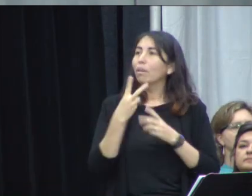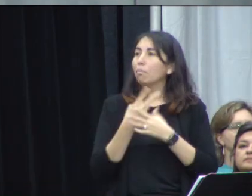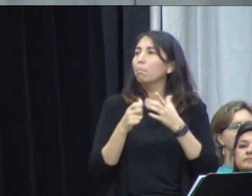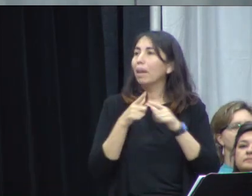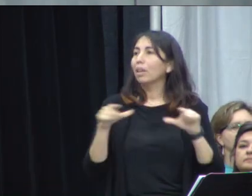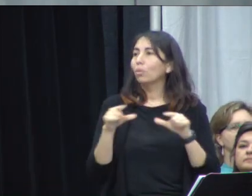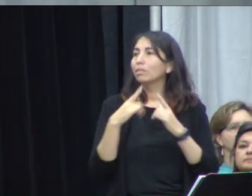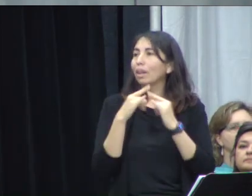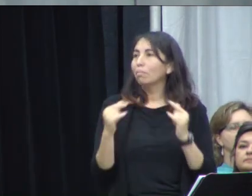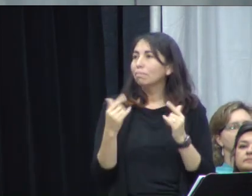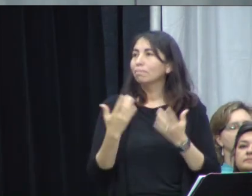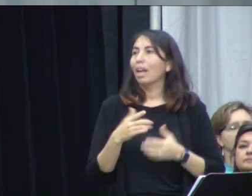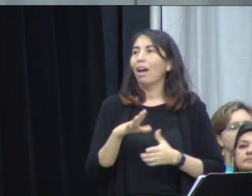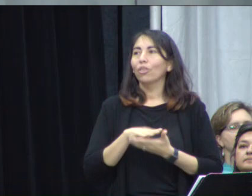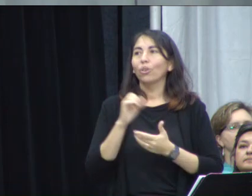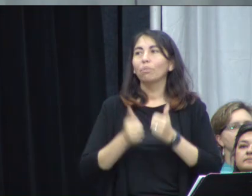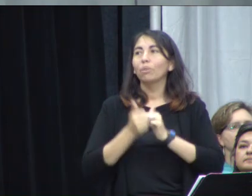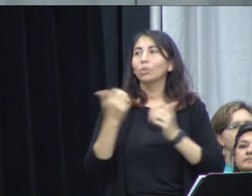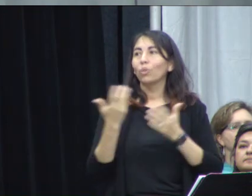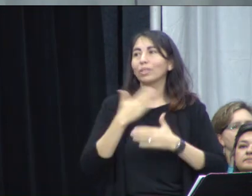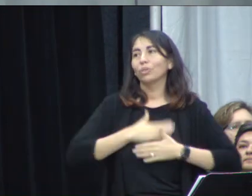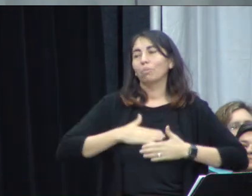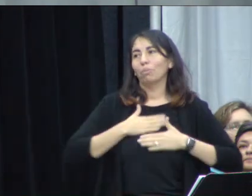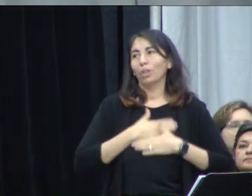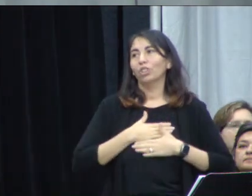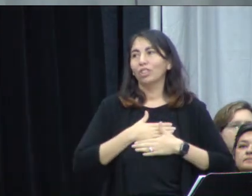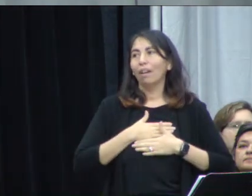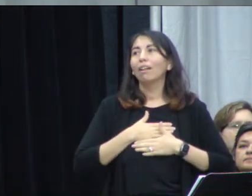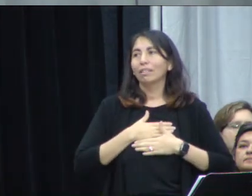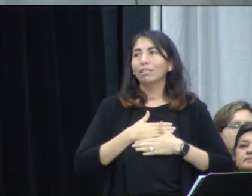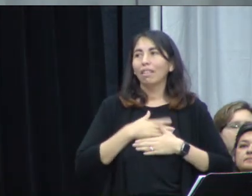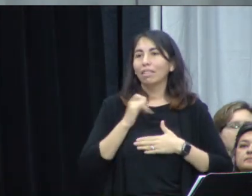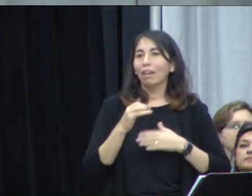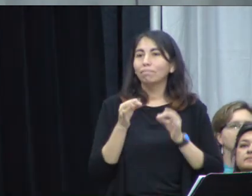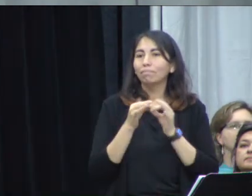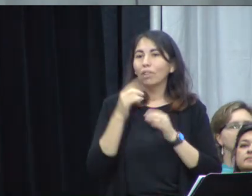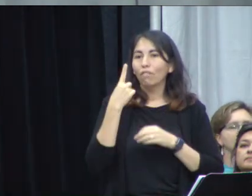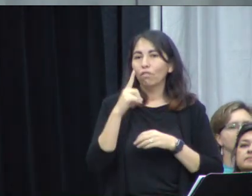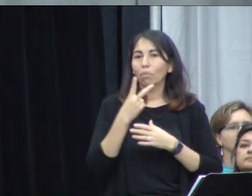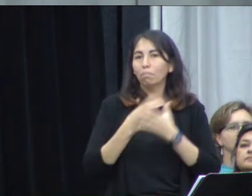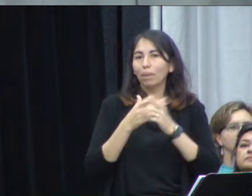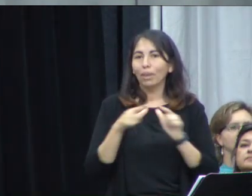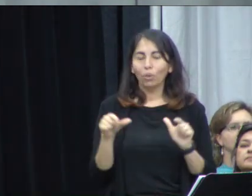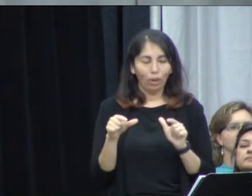What I have learned the most was to appreciate the value of being bilingual. I can collide two worlds in one.